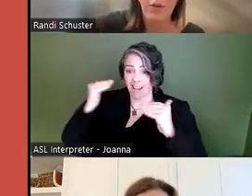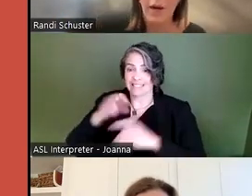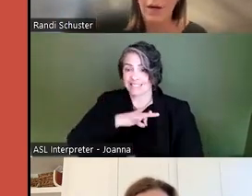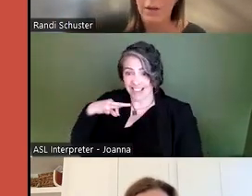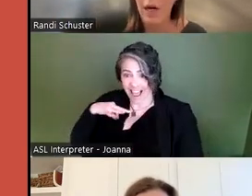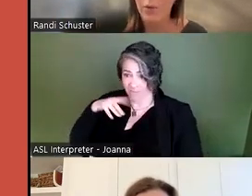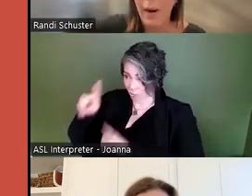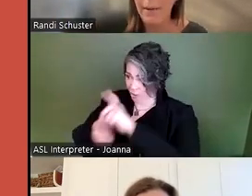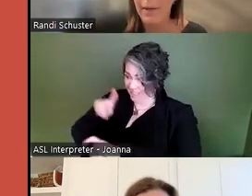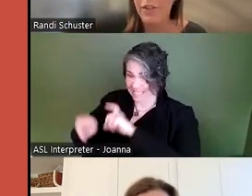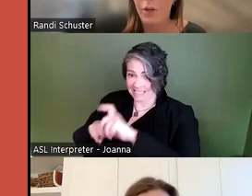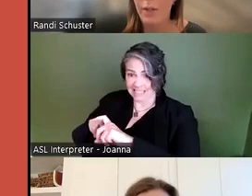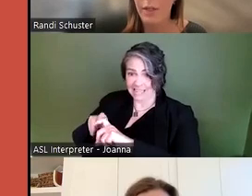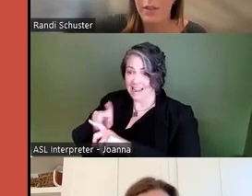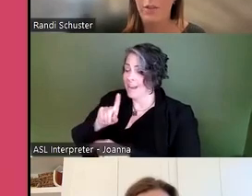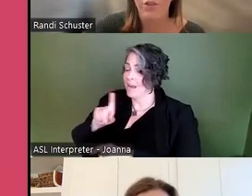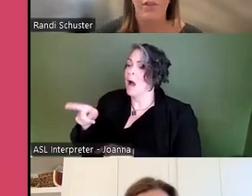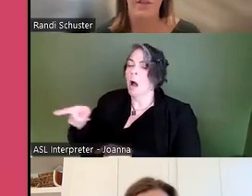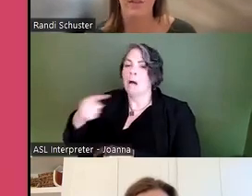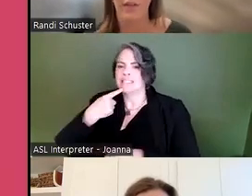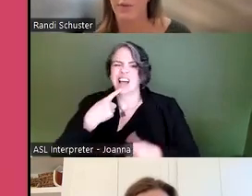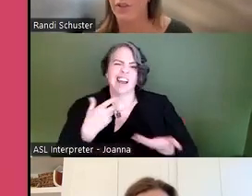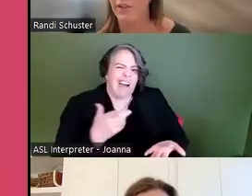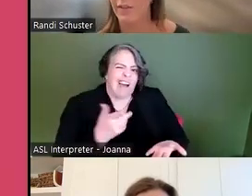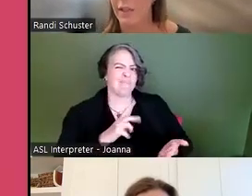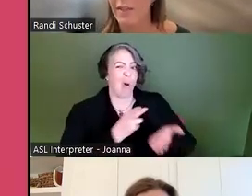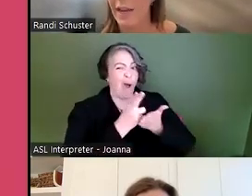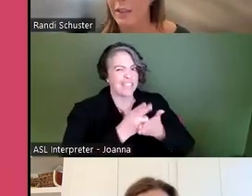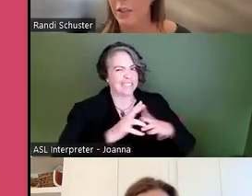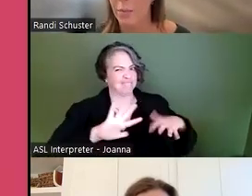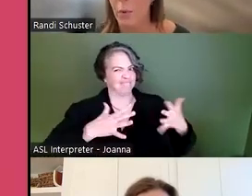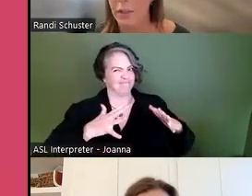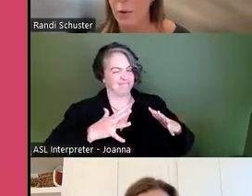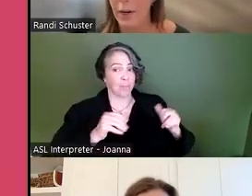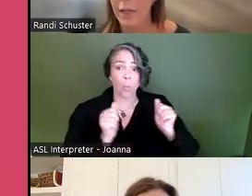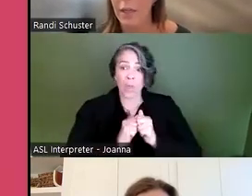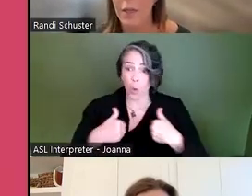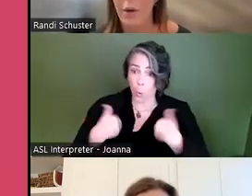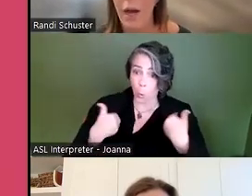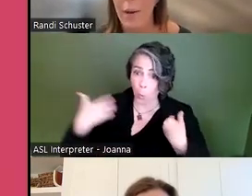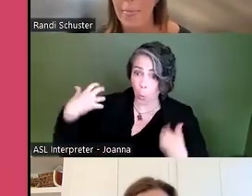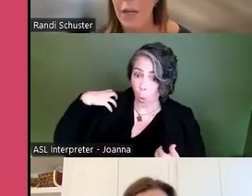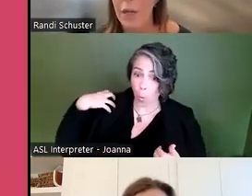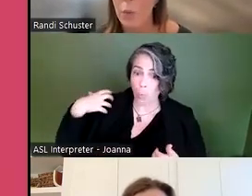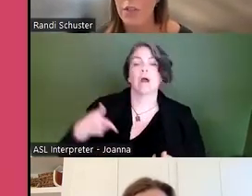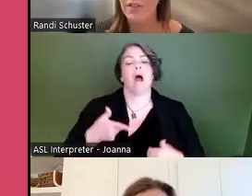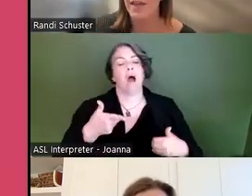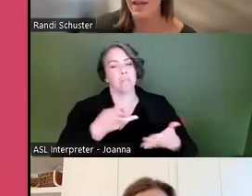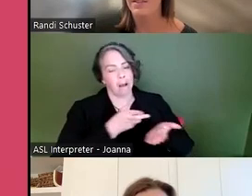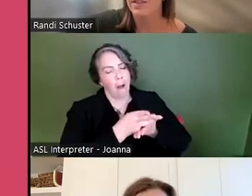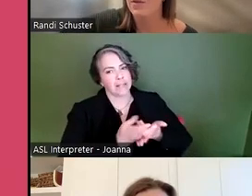So I’ll wrap by showing just this here which gets to exactly to your point Cori, which is that,